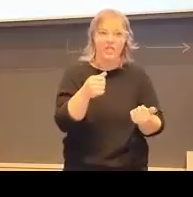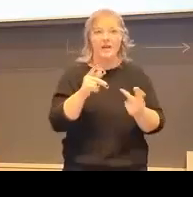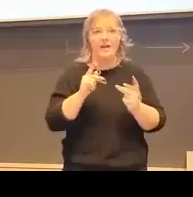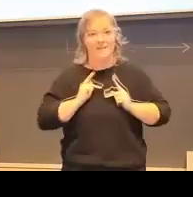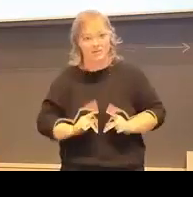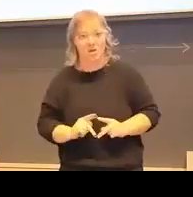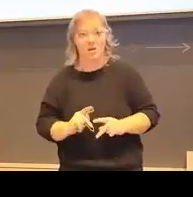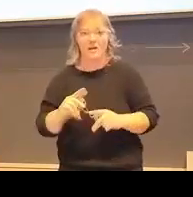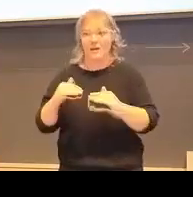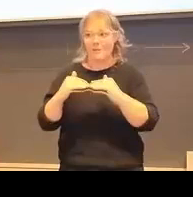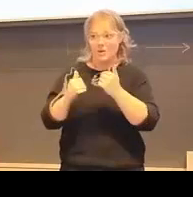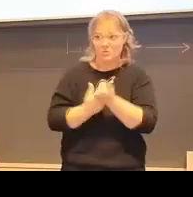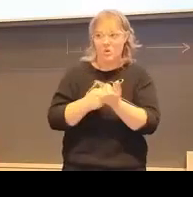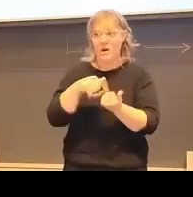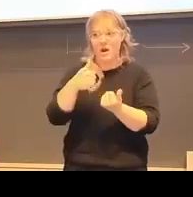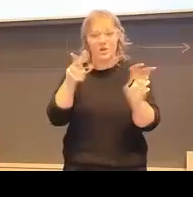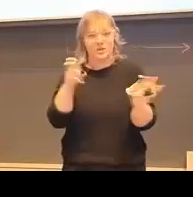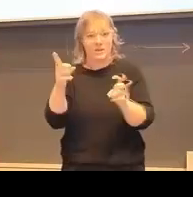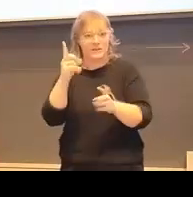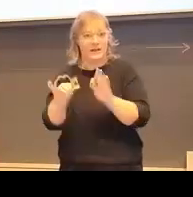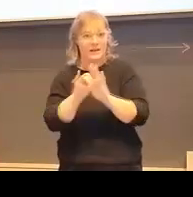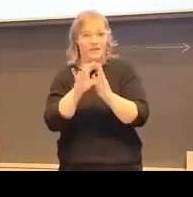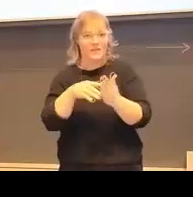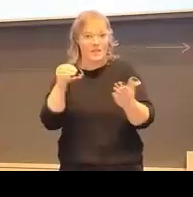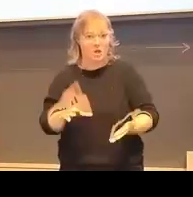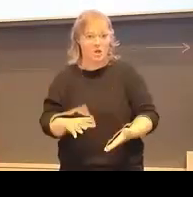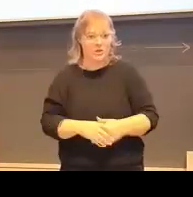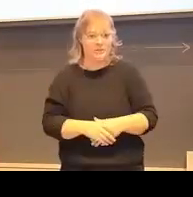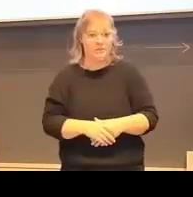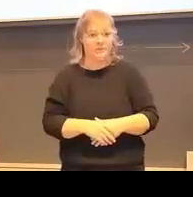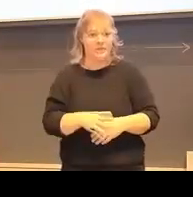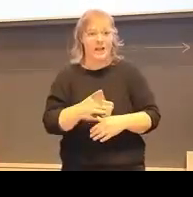peer support and other topics that are identified by Learners we spend the afternoon focused on to